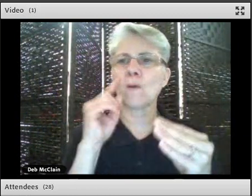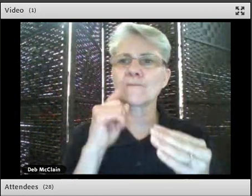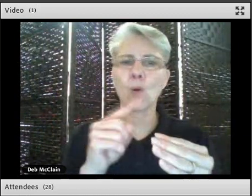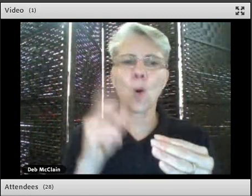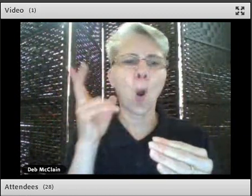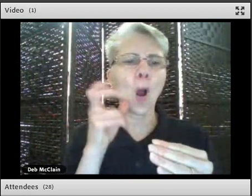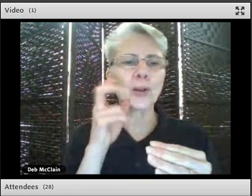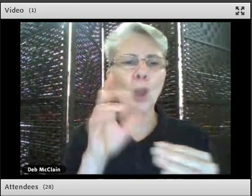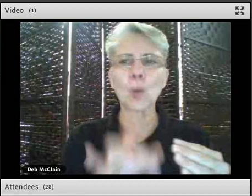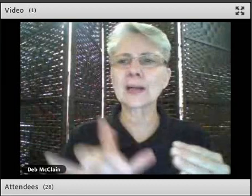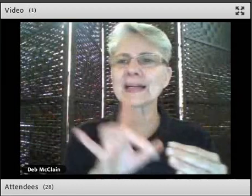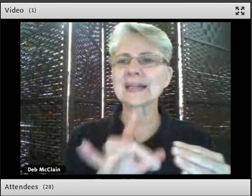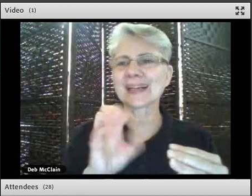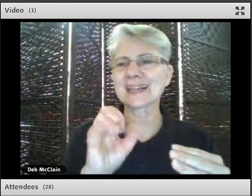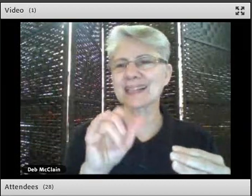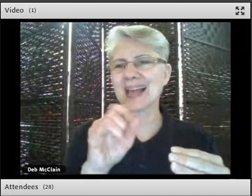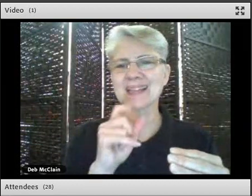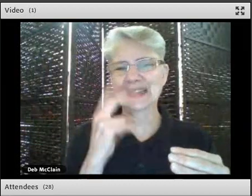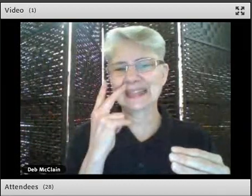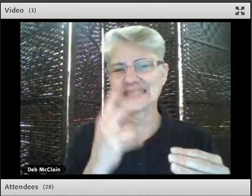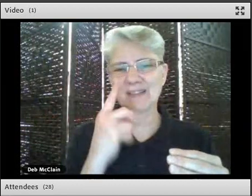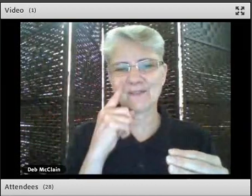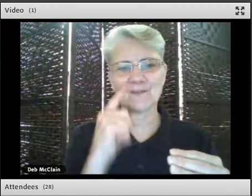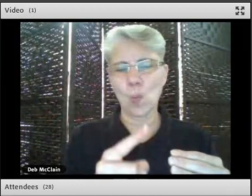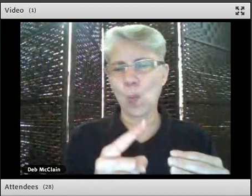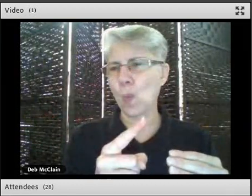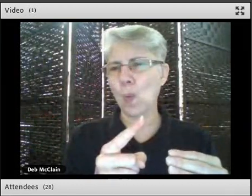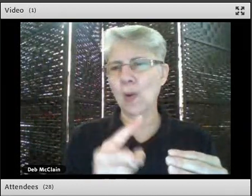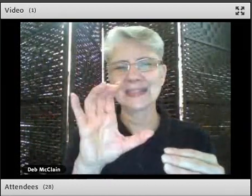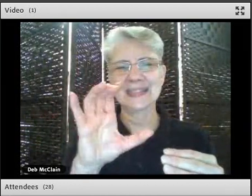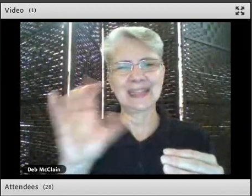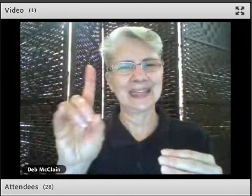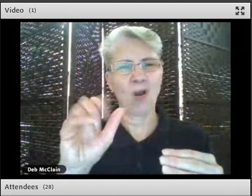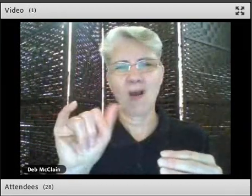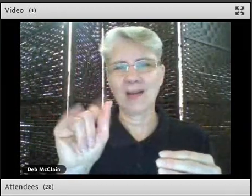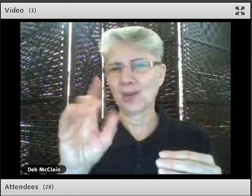But if it does have something like Dolby or DBX encoded,